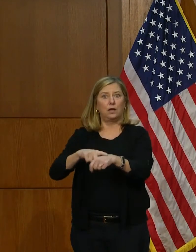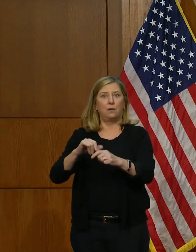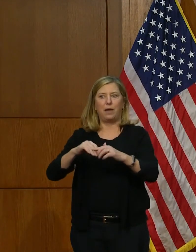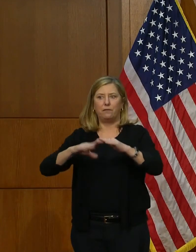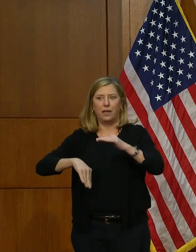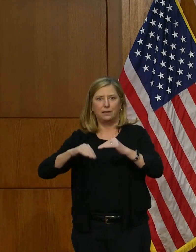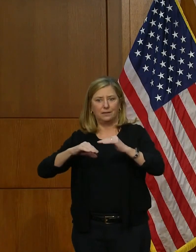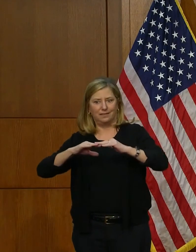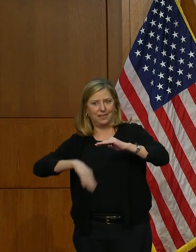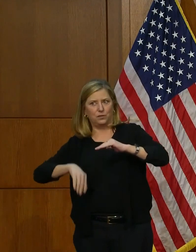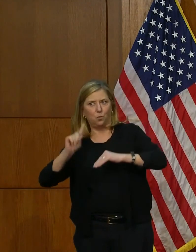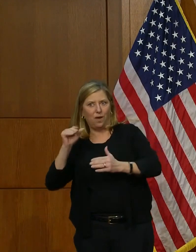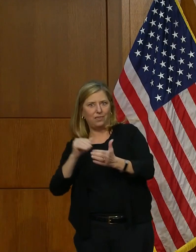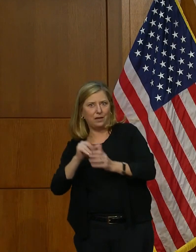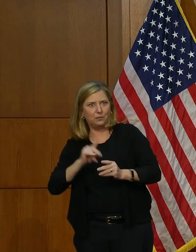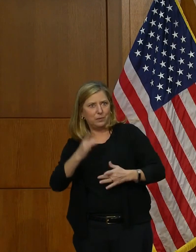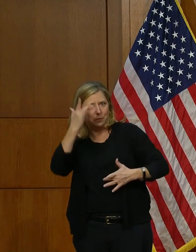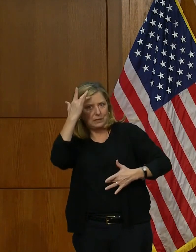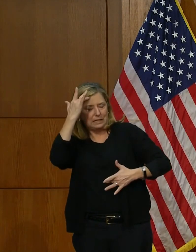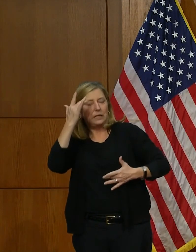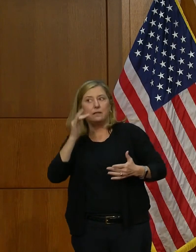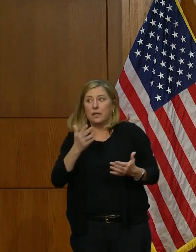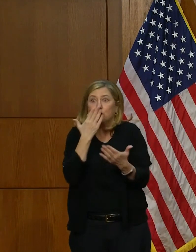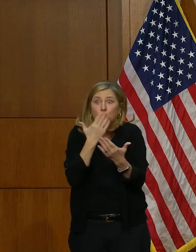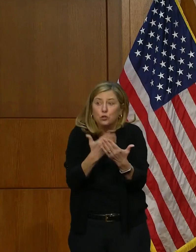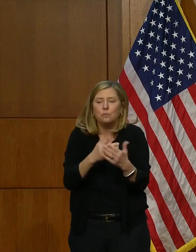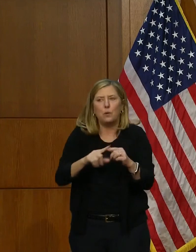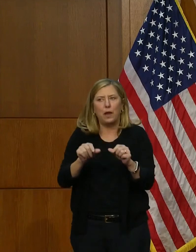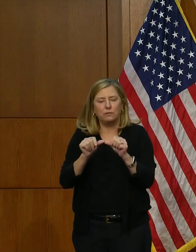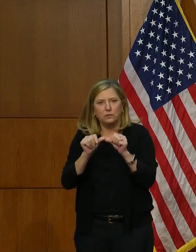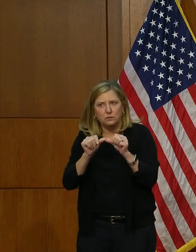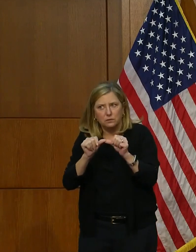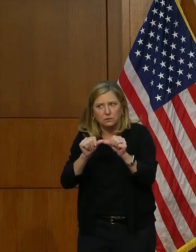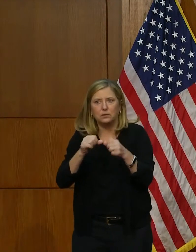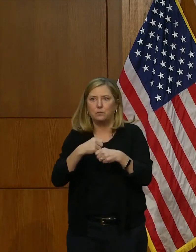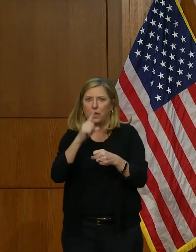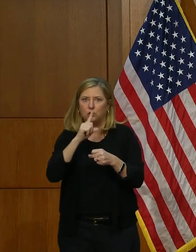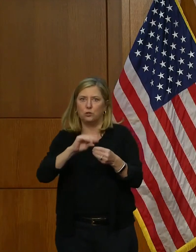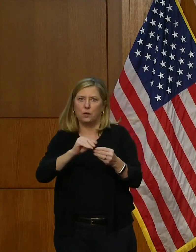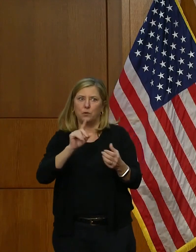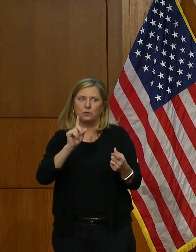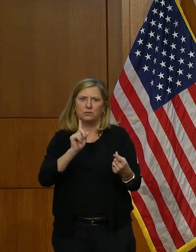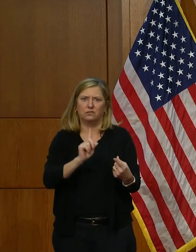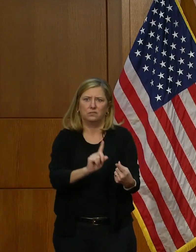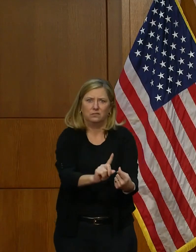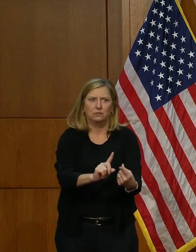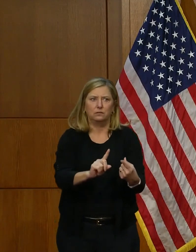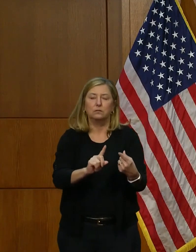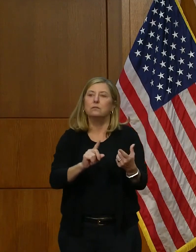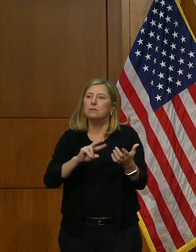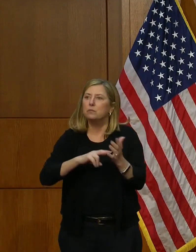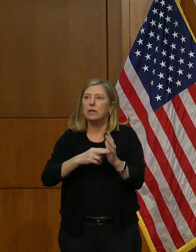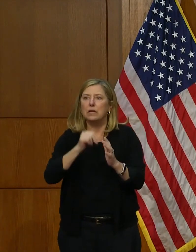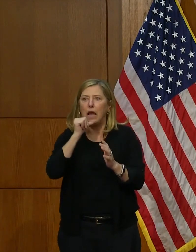WE HAD LESS THAN 1000 NEW CASES AND THAT'S ALL GOOD NEWS, BUT WE NEED TO CONTINUE TO FOLLOW THESE TRENDS TO MAKE SURE THE